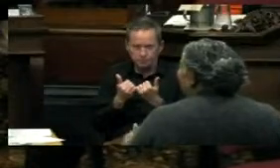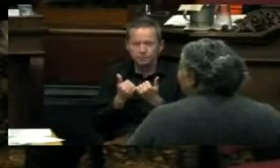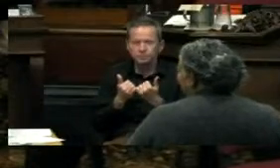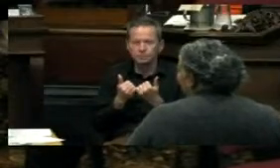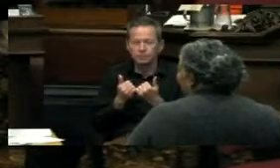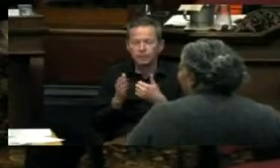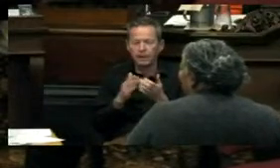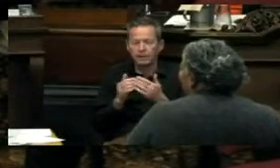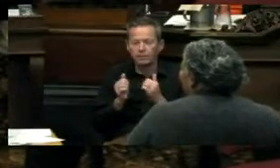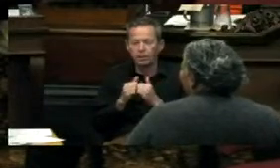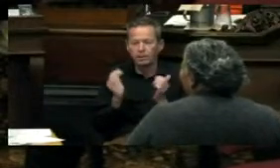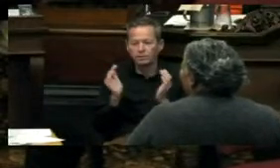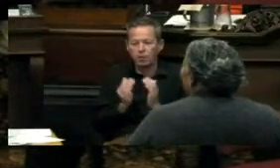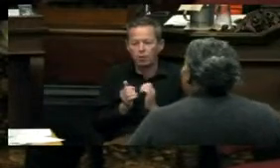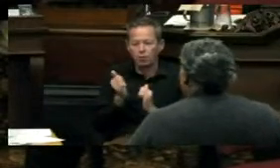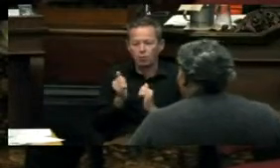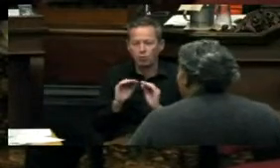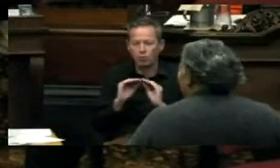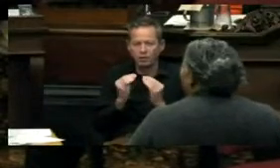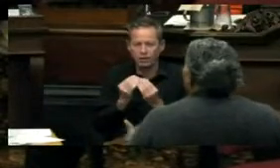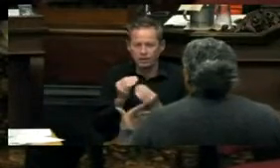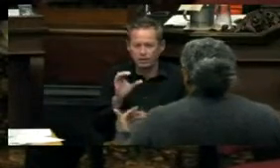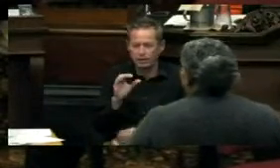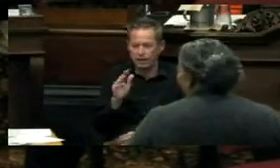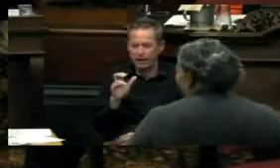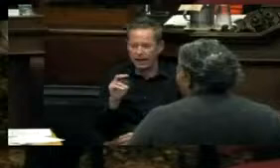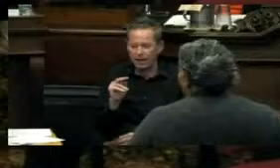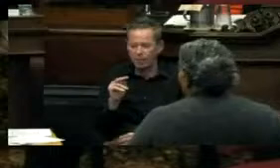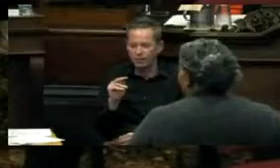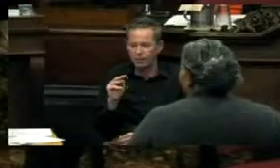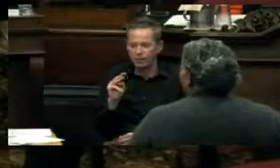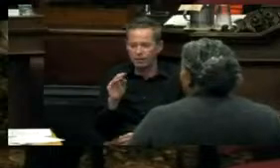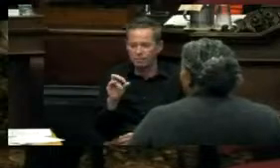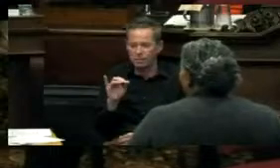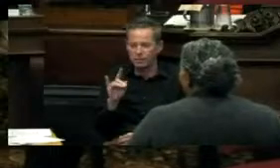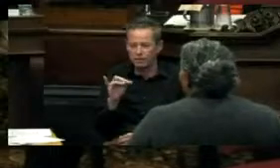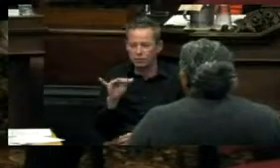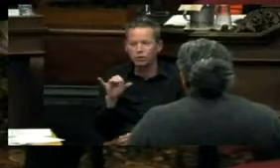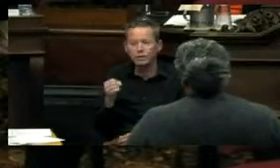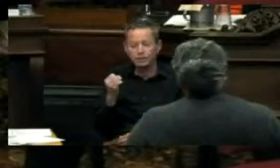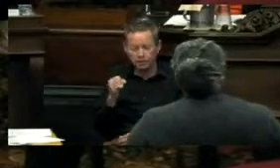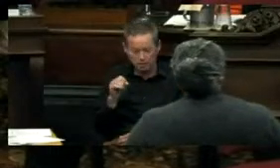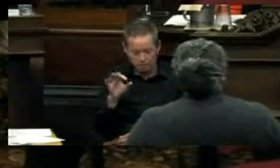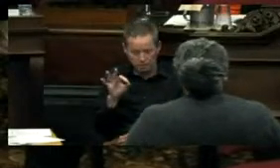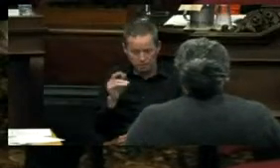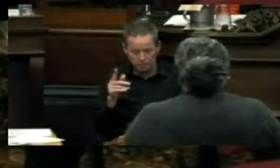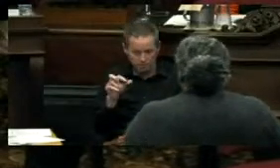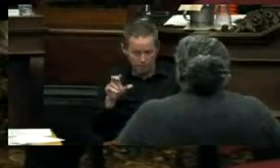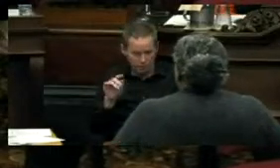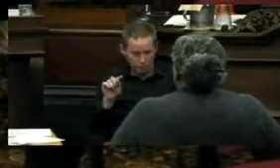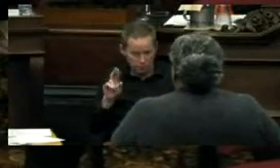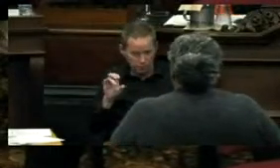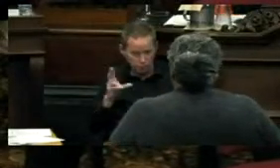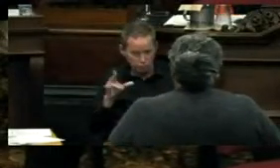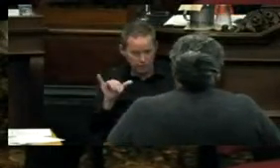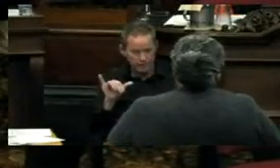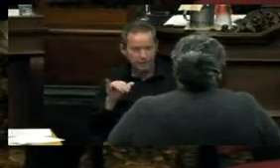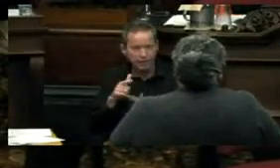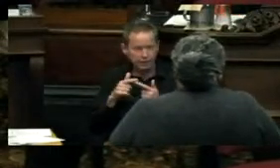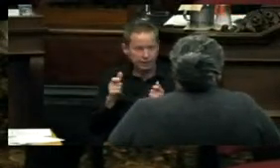sure that we are connecting with neighborhood associations and even with smaller organizations